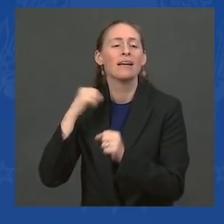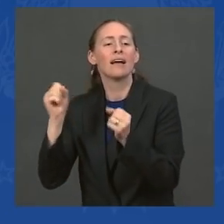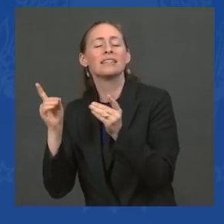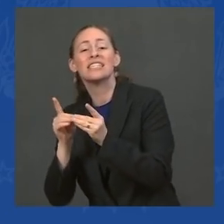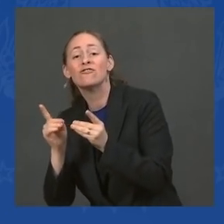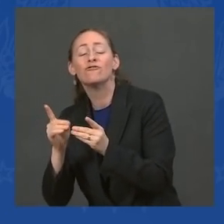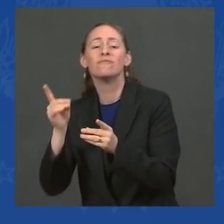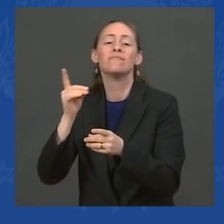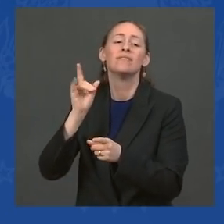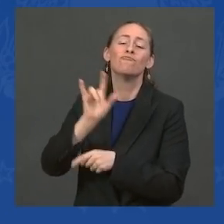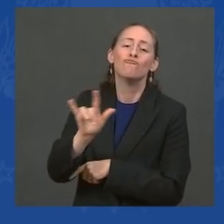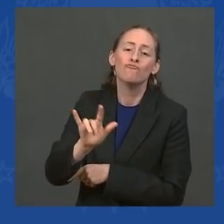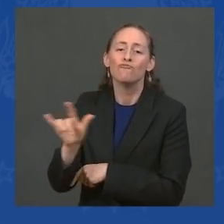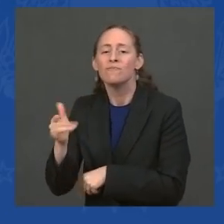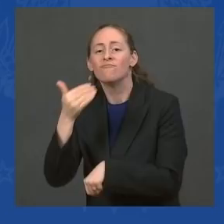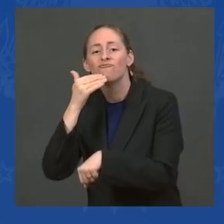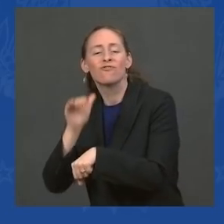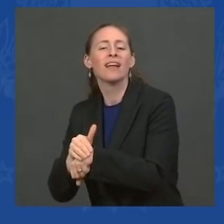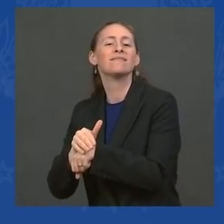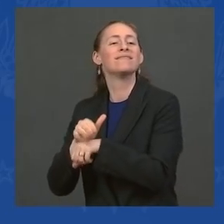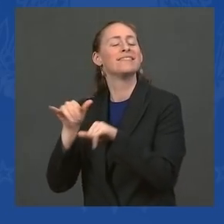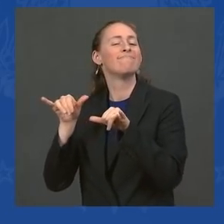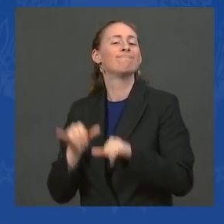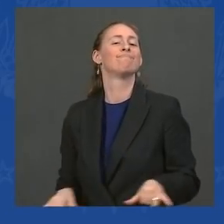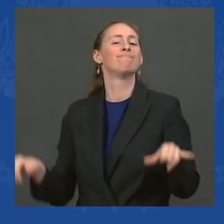And so I -- it made me realize how difficult it is